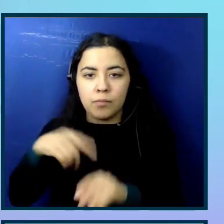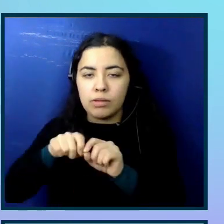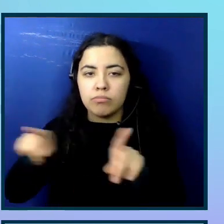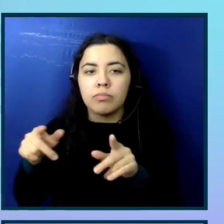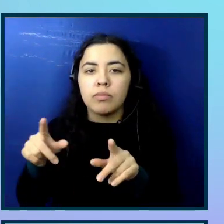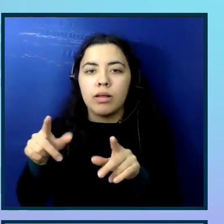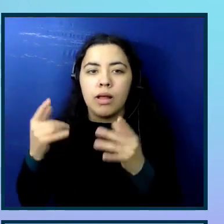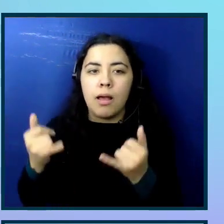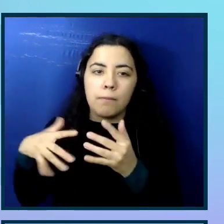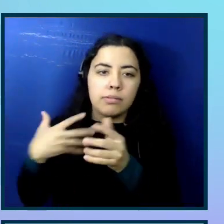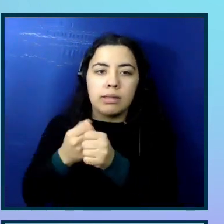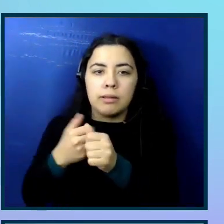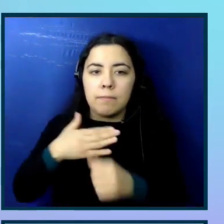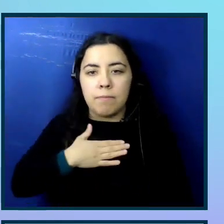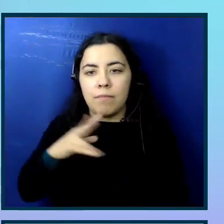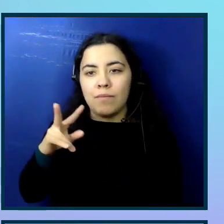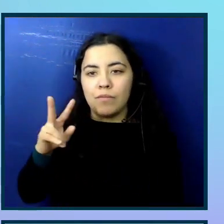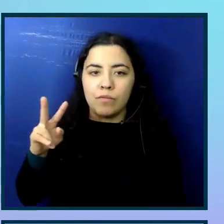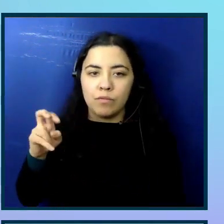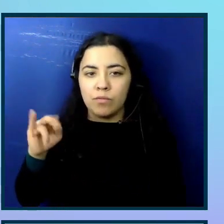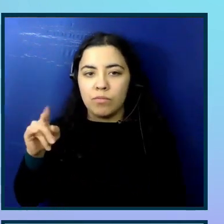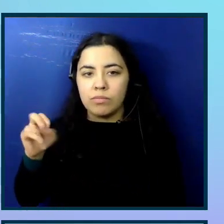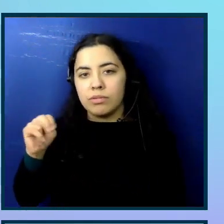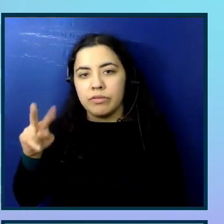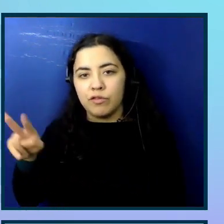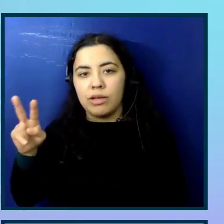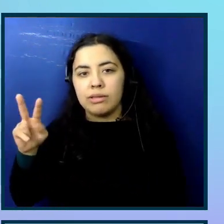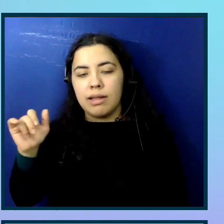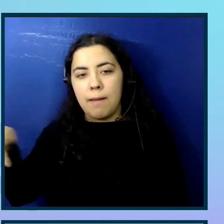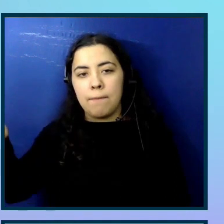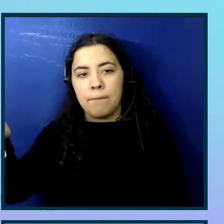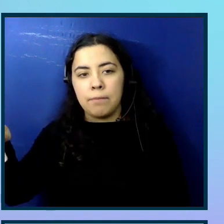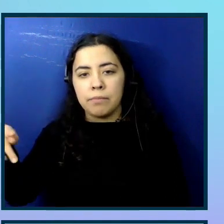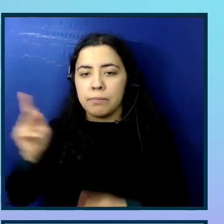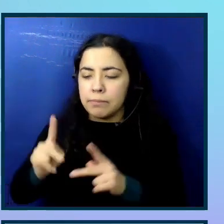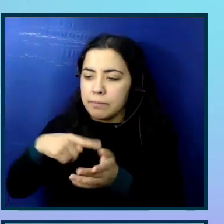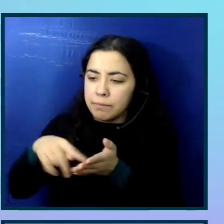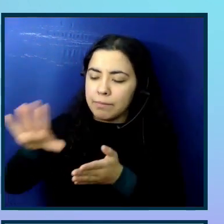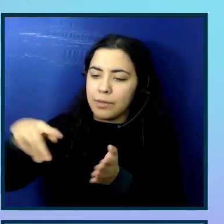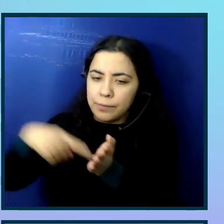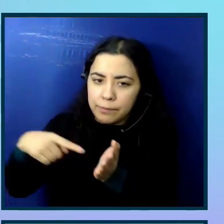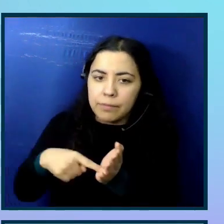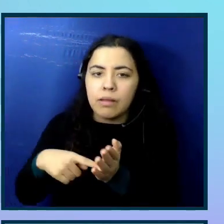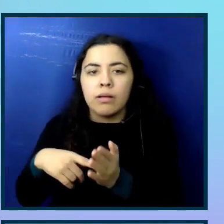my Verizon app, this is the app that our users use to pay their bill, manage their devices, buy new things.